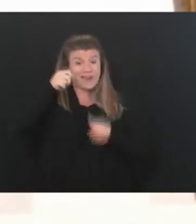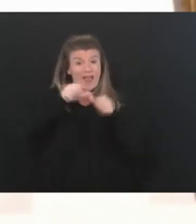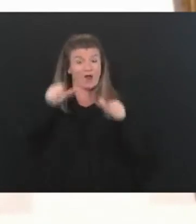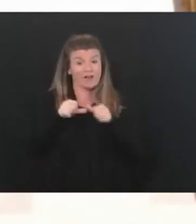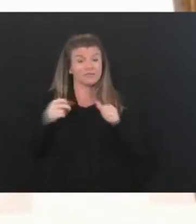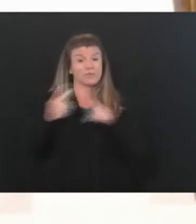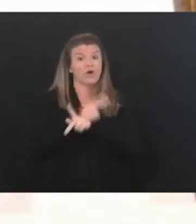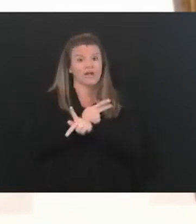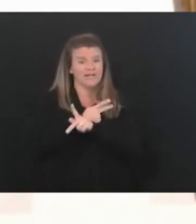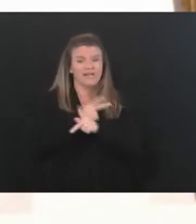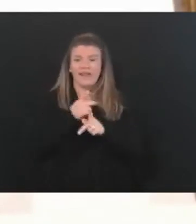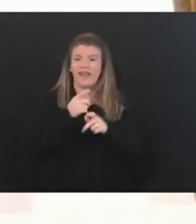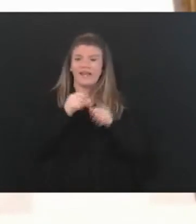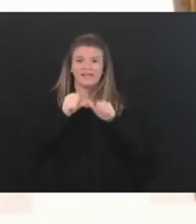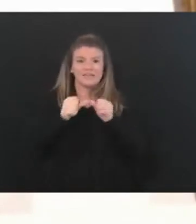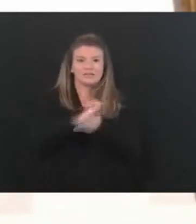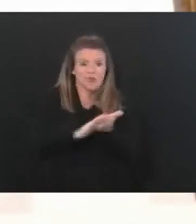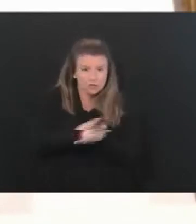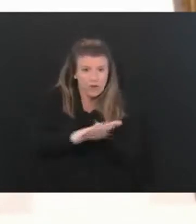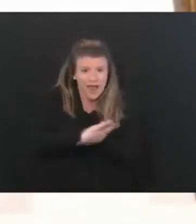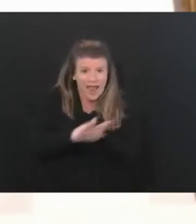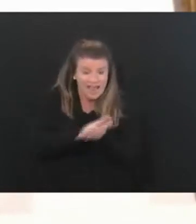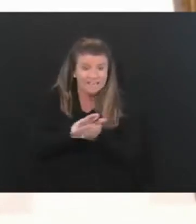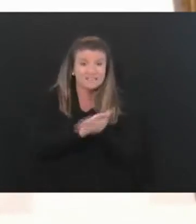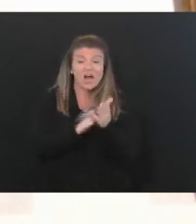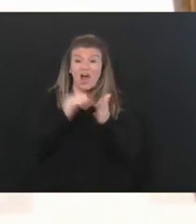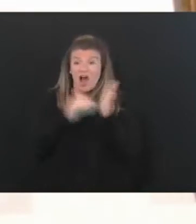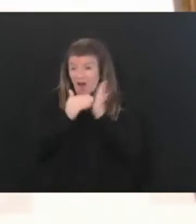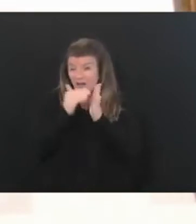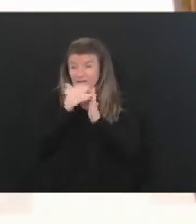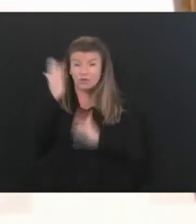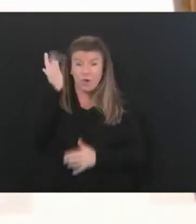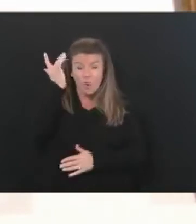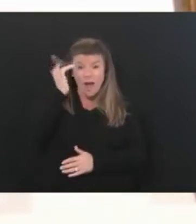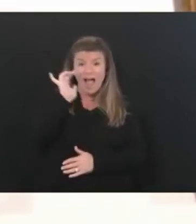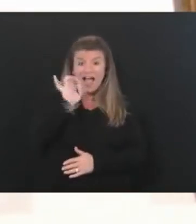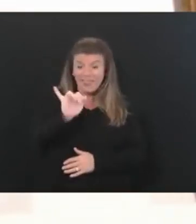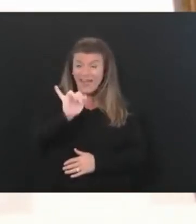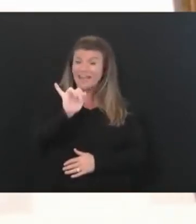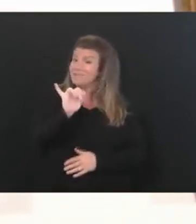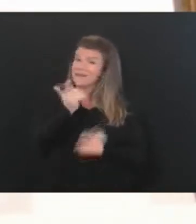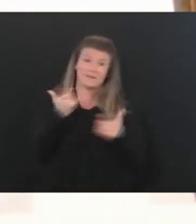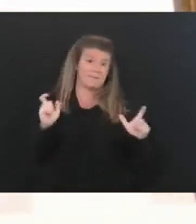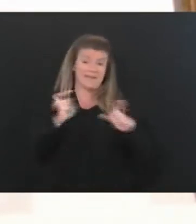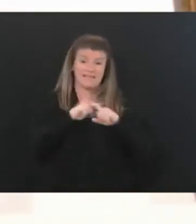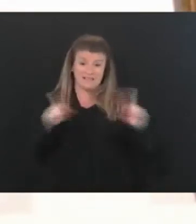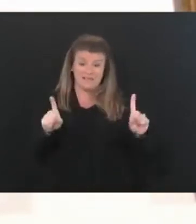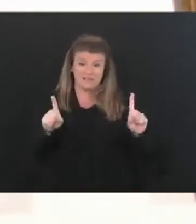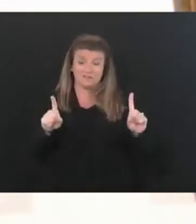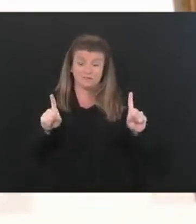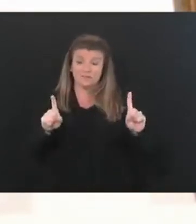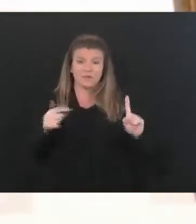WITH PUTTING OUR HANDS -- NOT YOU PUTTING OUR HANDS AROUND OUR NOSE OR MOUTH OR EYES, WASHING